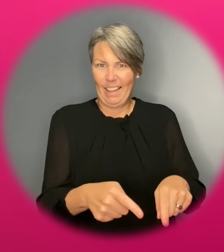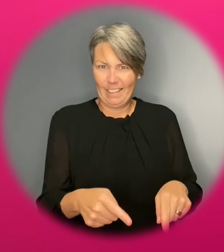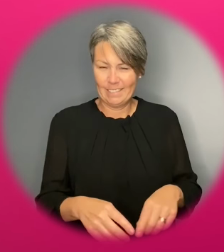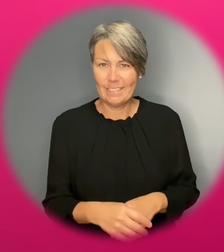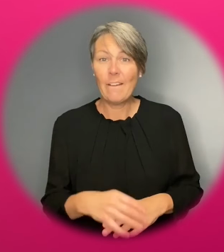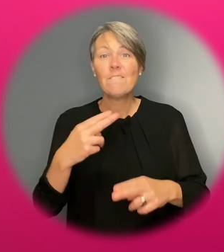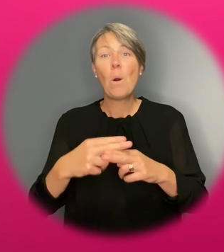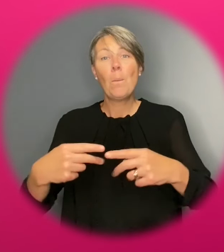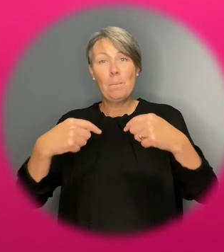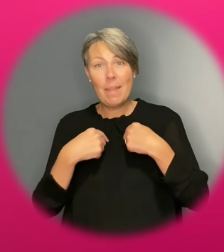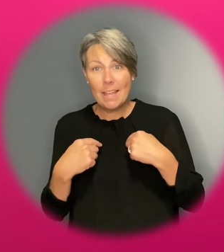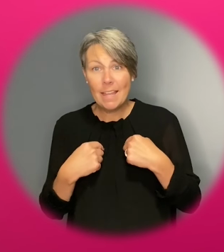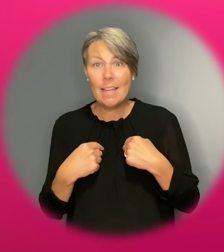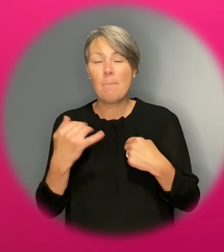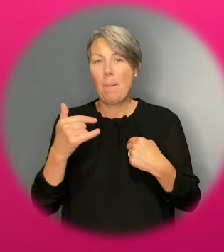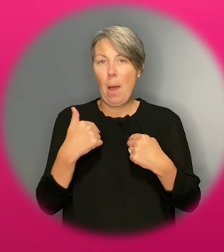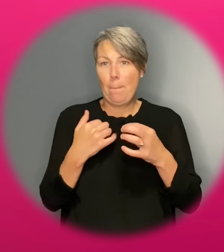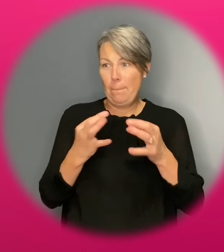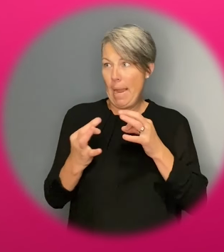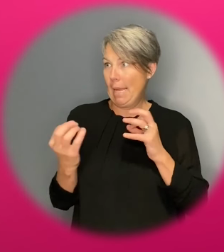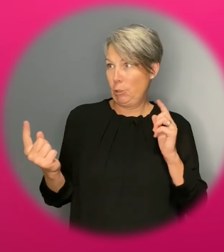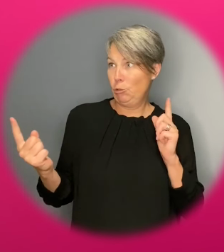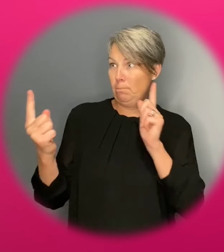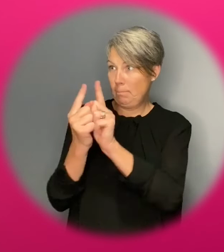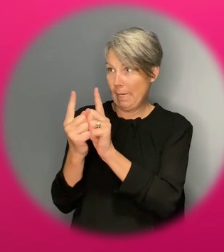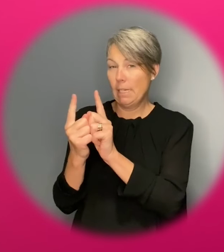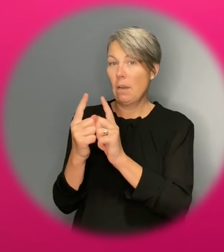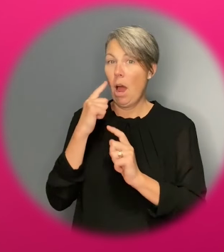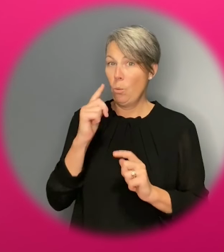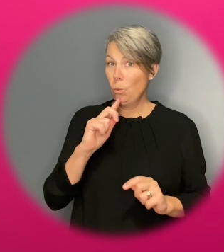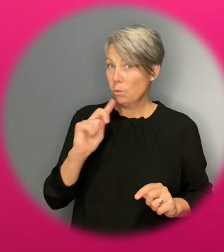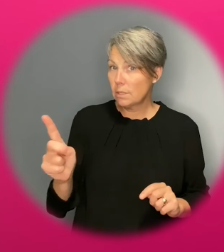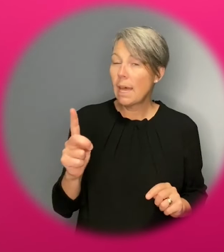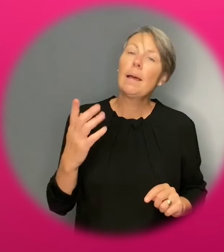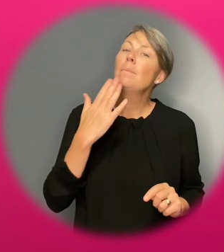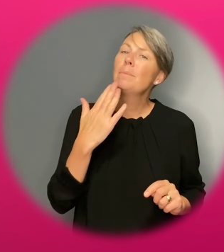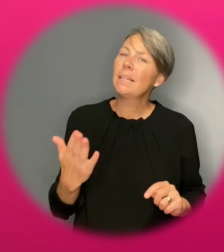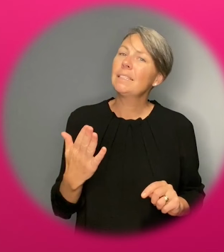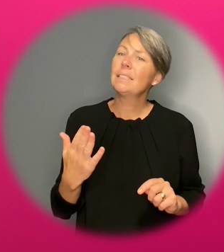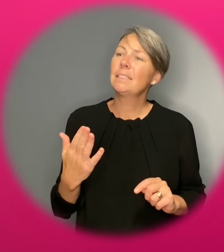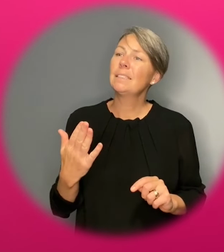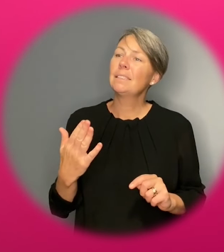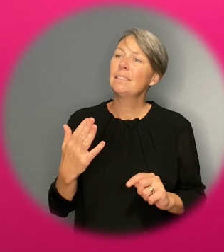I've planned to meet up with someone I'll say things like can you please make sure that if it's important communication that I can see your lips